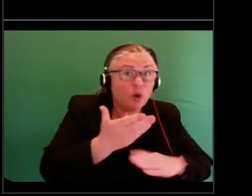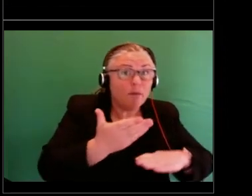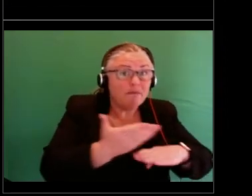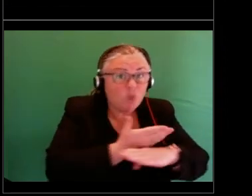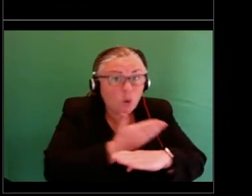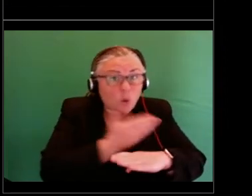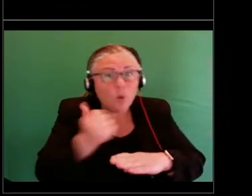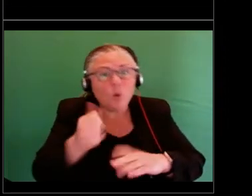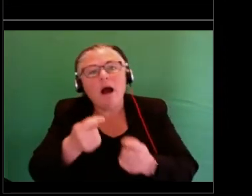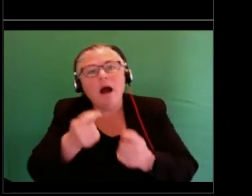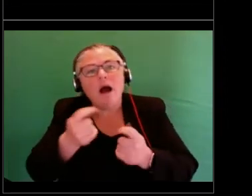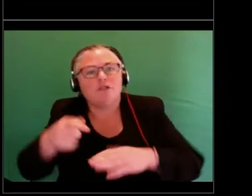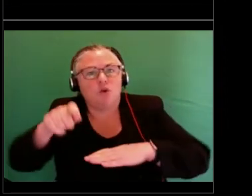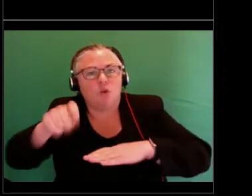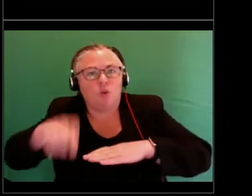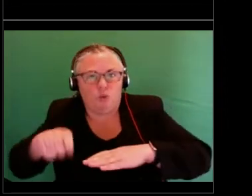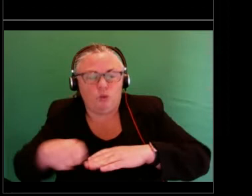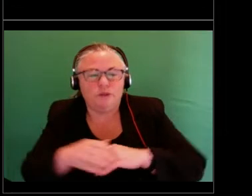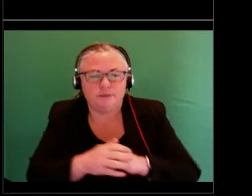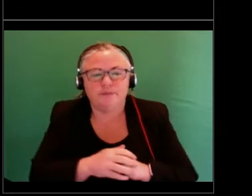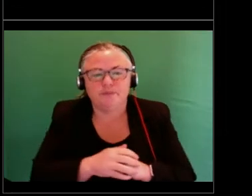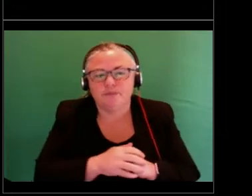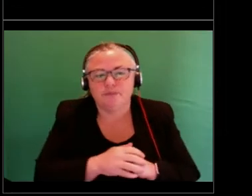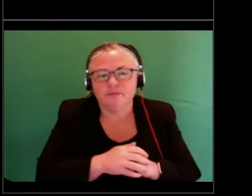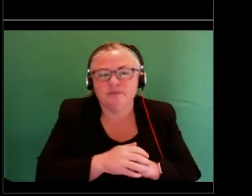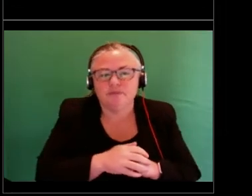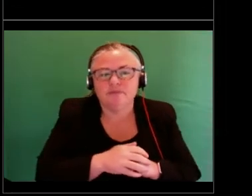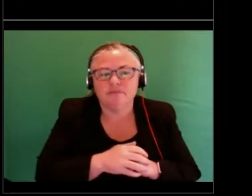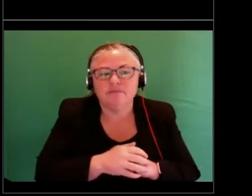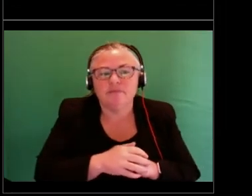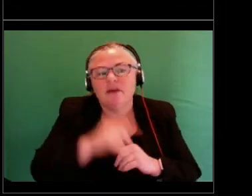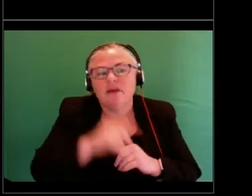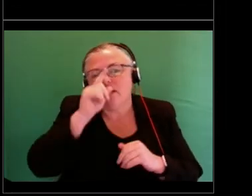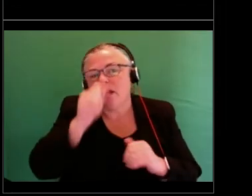so it might be a domestic violence order and the like.